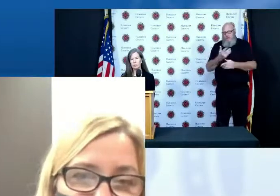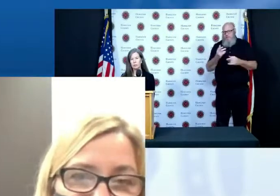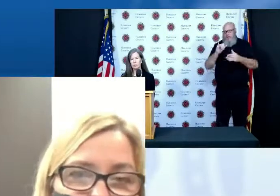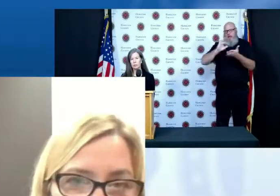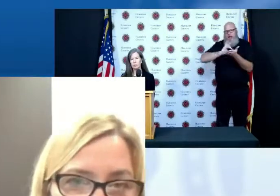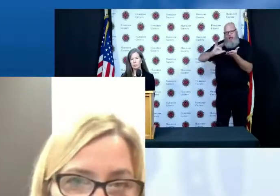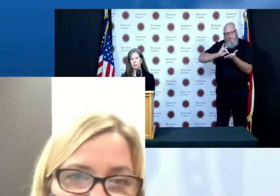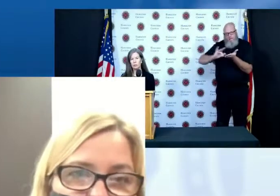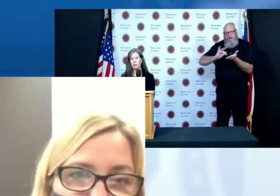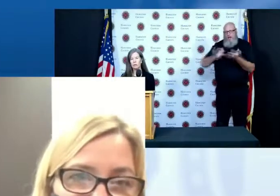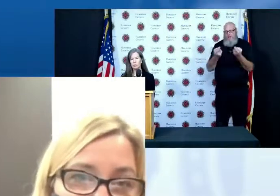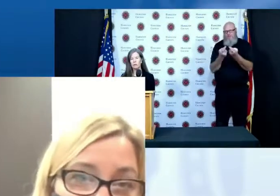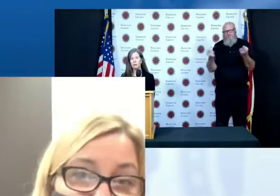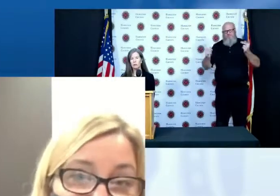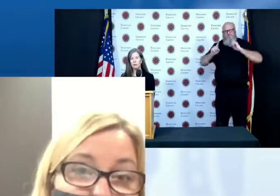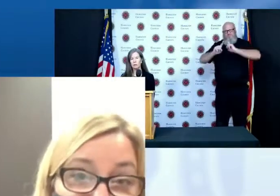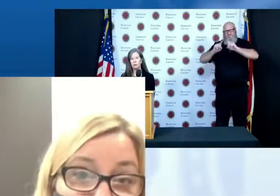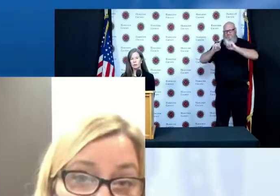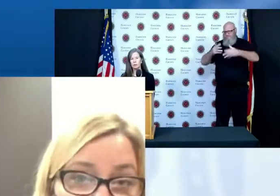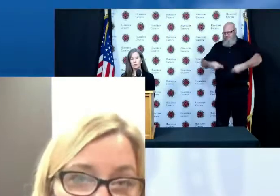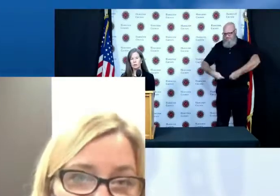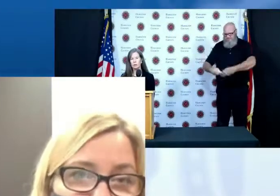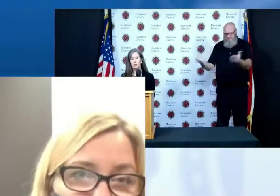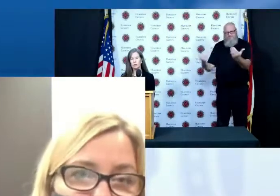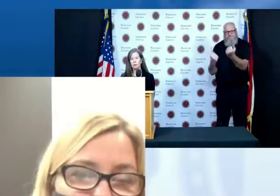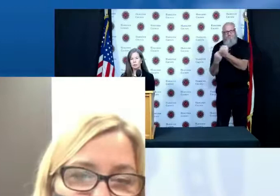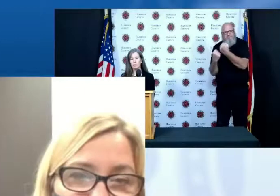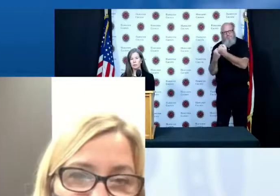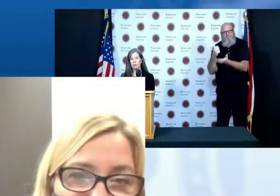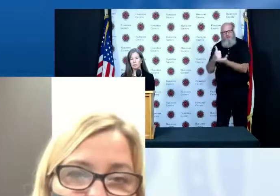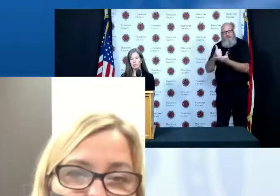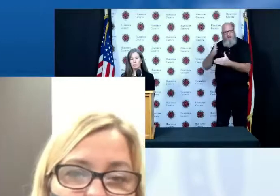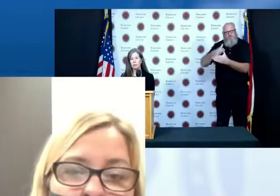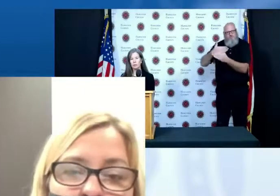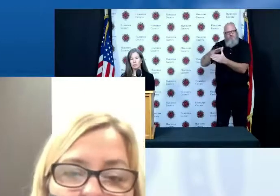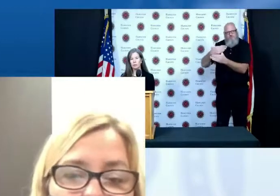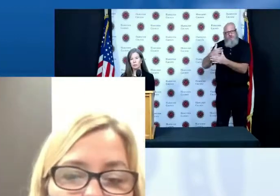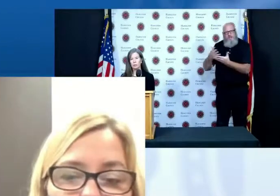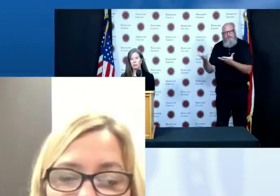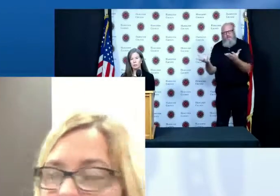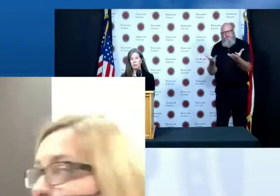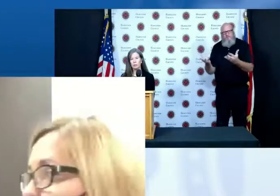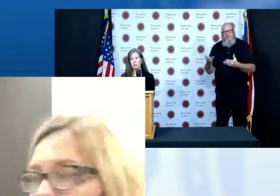shared resources what helps with the overall budget of the county so you know we're happy to